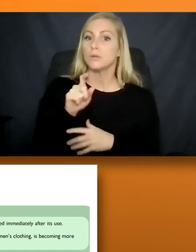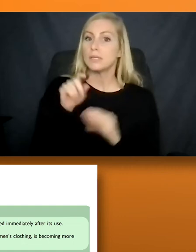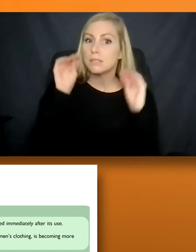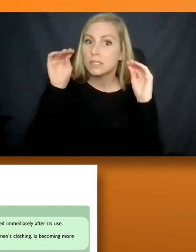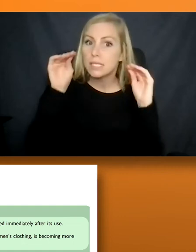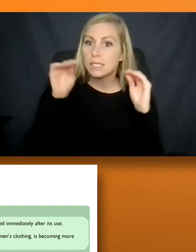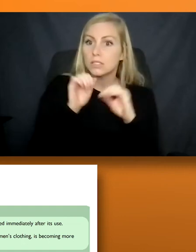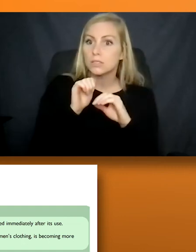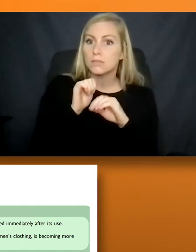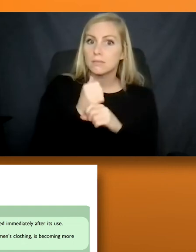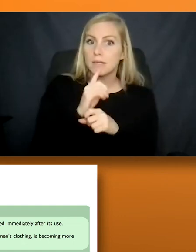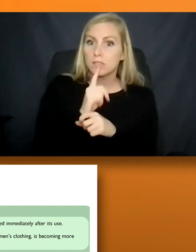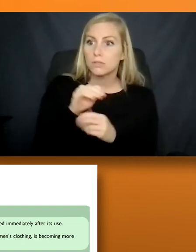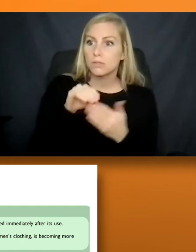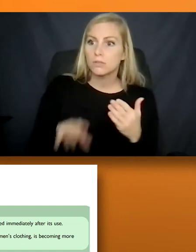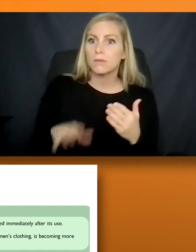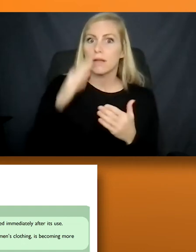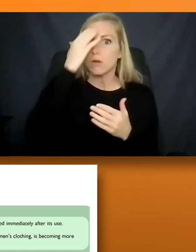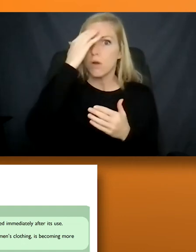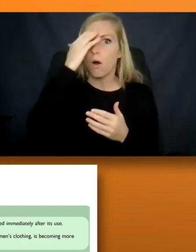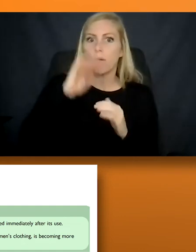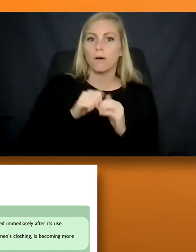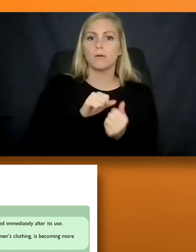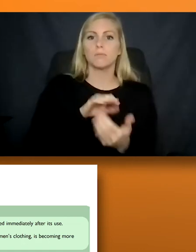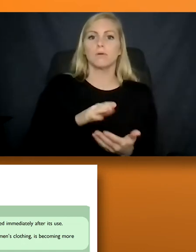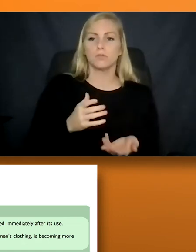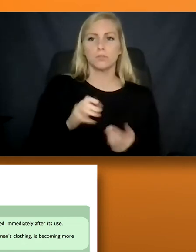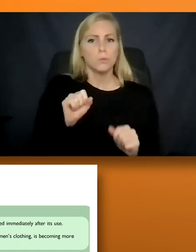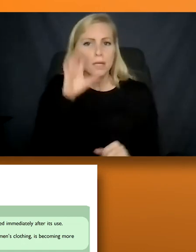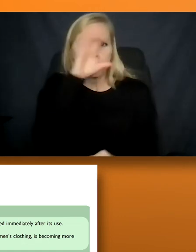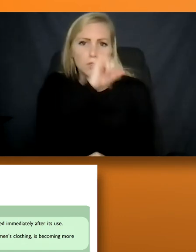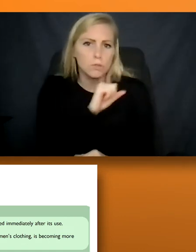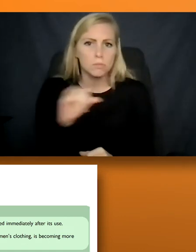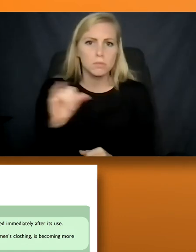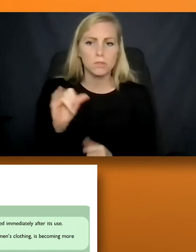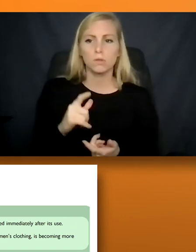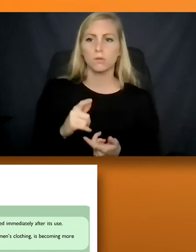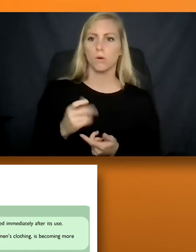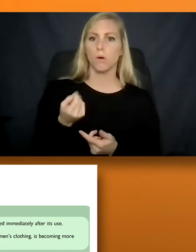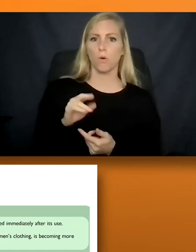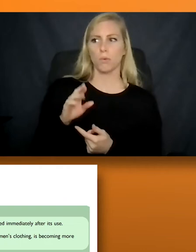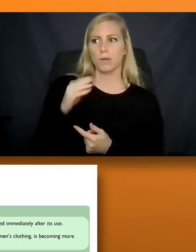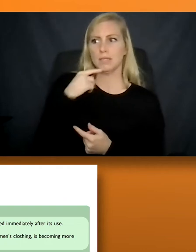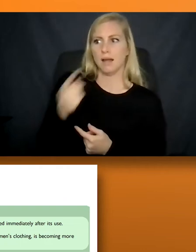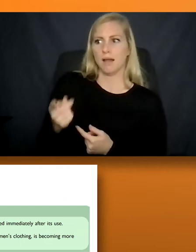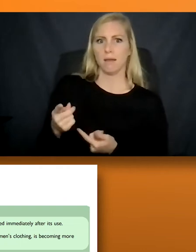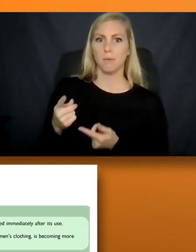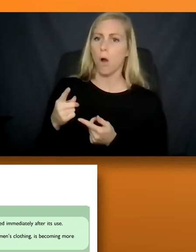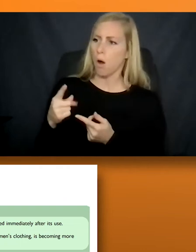and you would have to teach, make sure they know how to do these things. We can assume--we tell them all the time, use the-- you know, use your context clues.